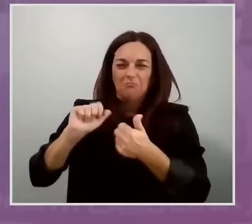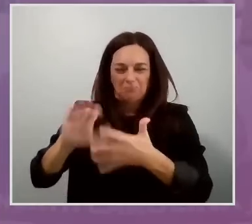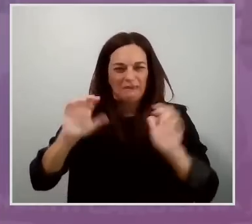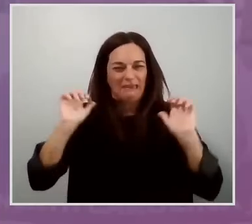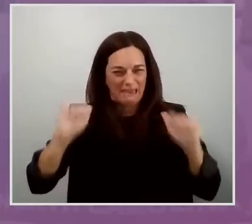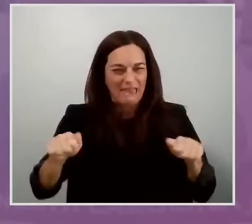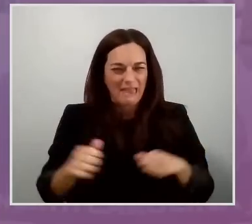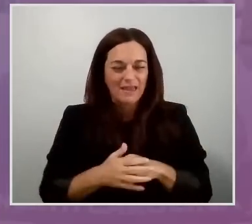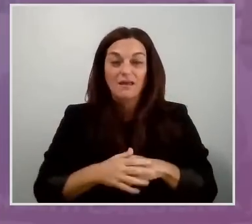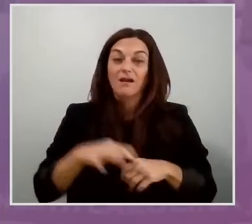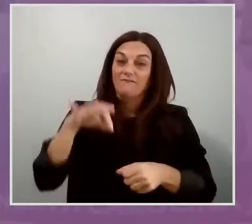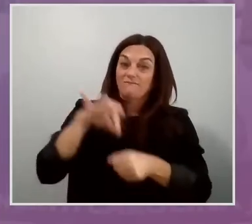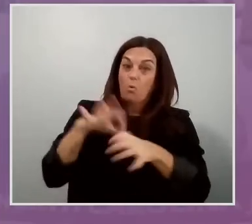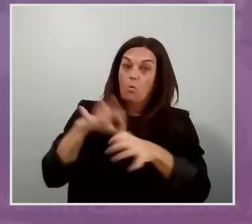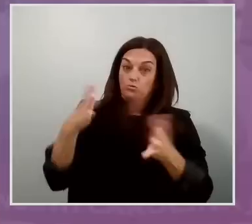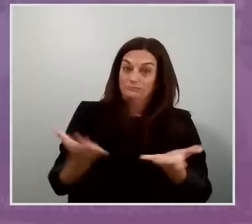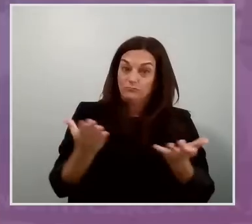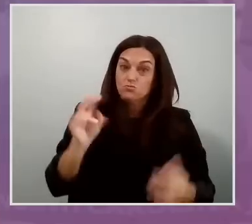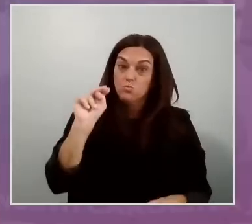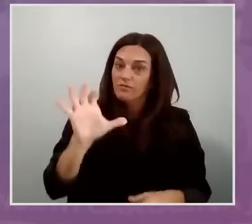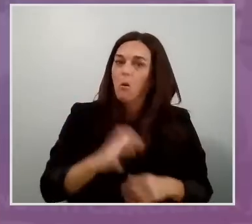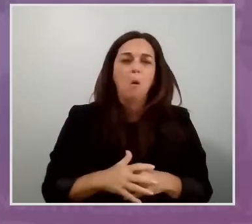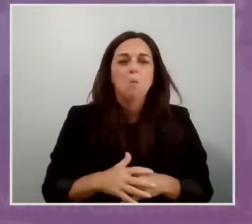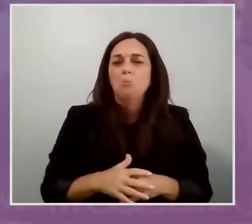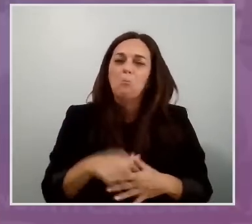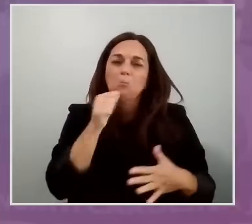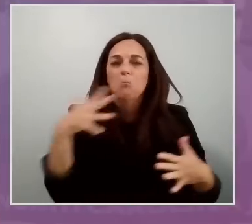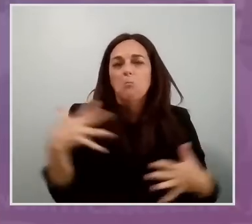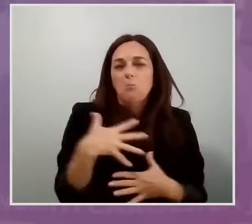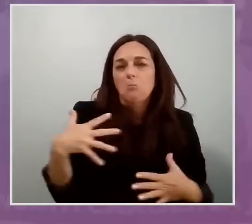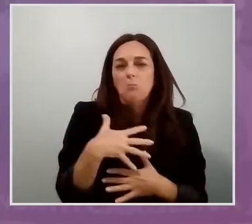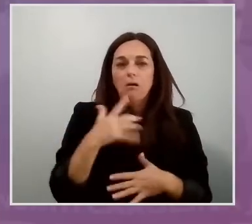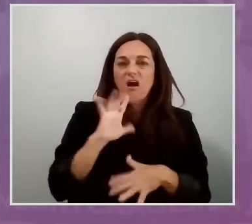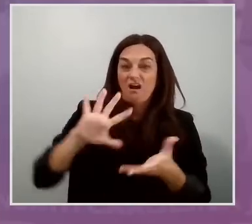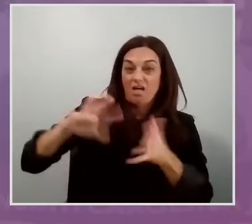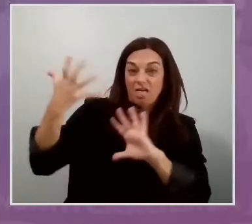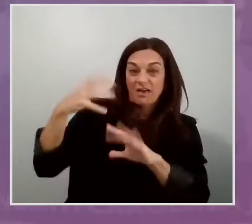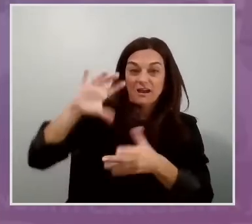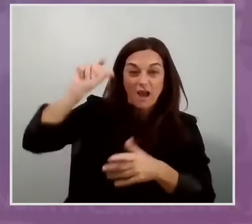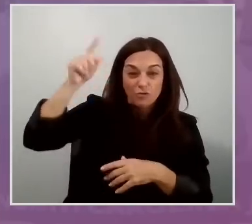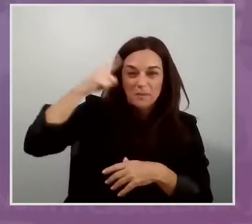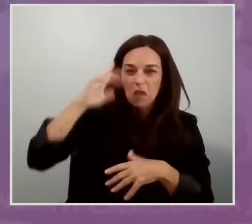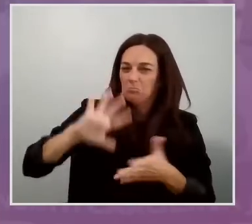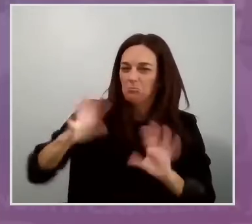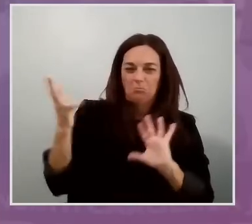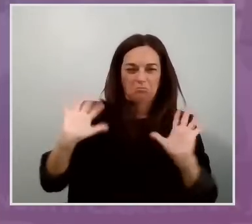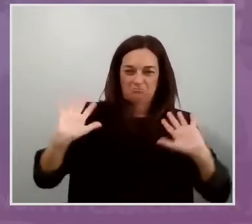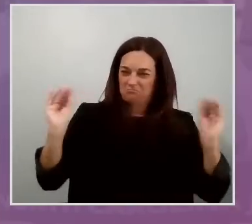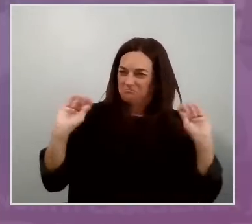PEOPLE WHEN FACED WITH ADVERSITY. VOTERS IN NORTH CAROLINA ARE